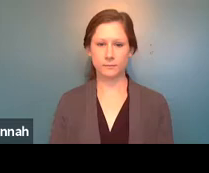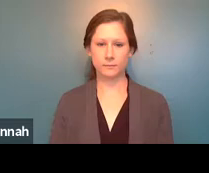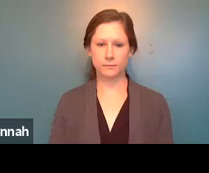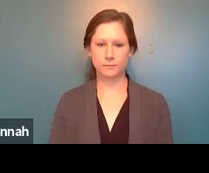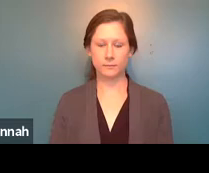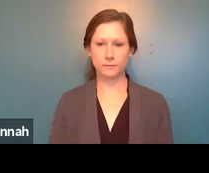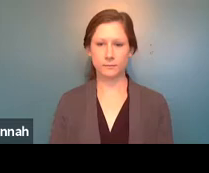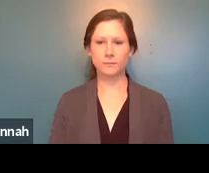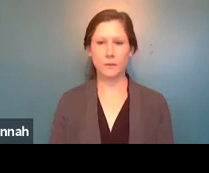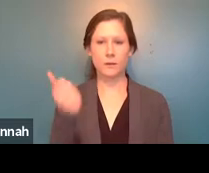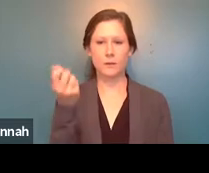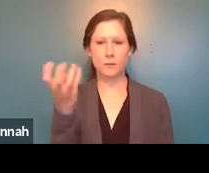Give it a few more seconds here.